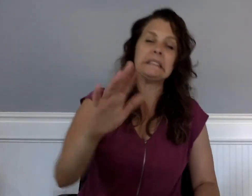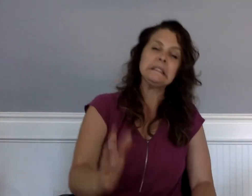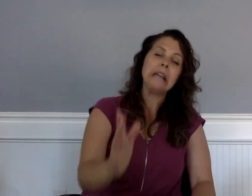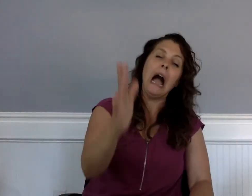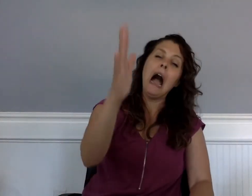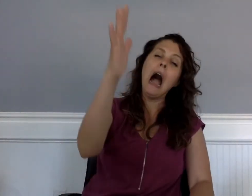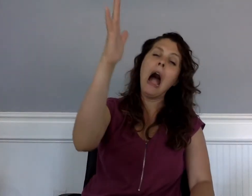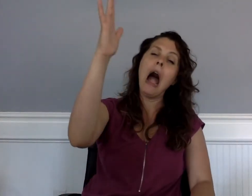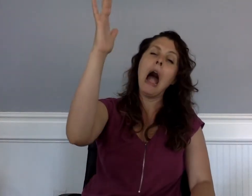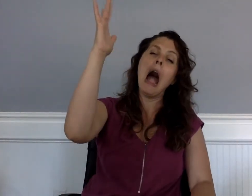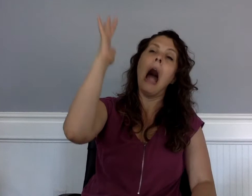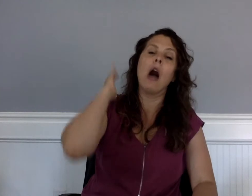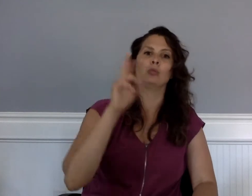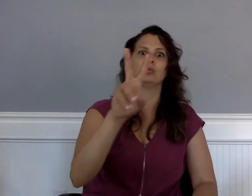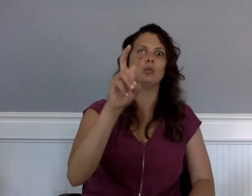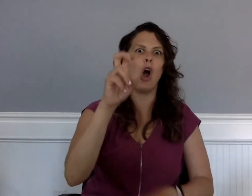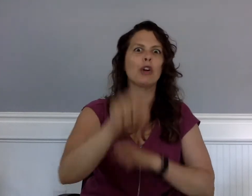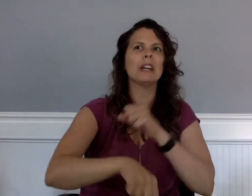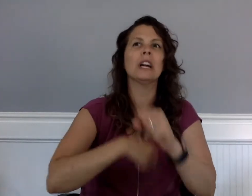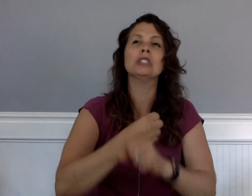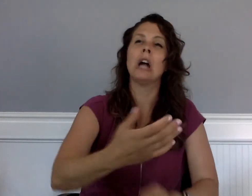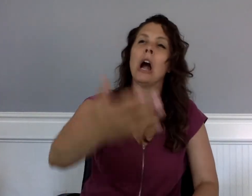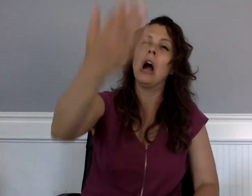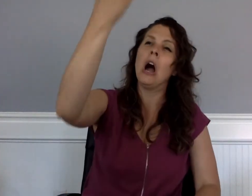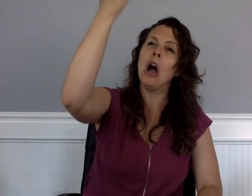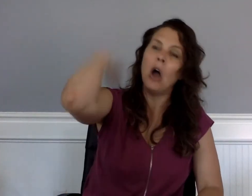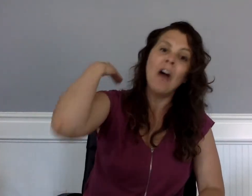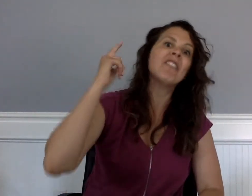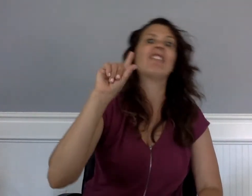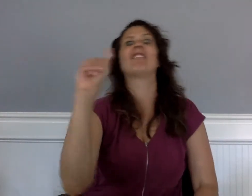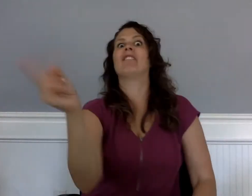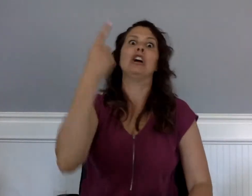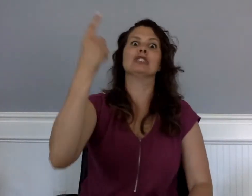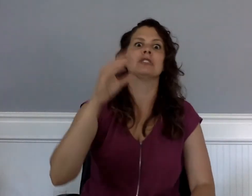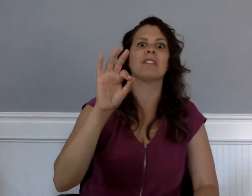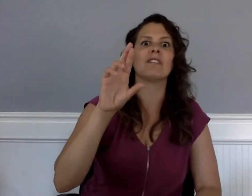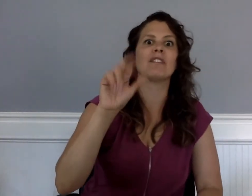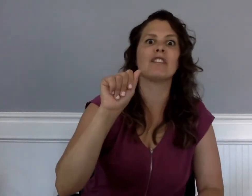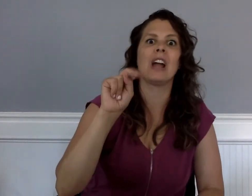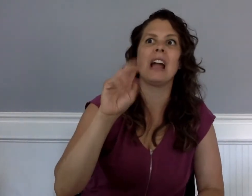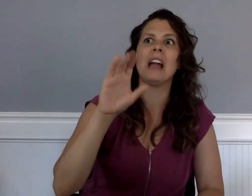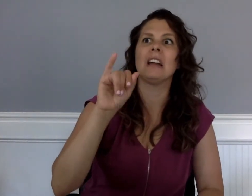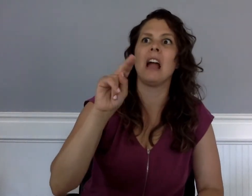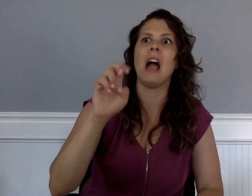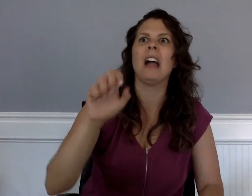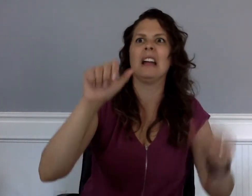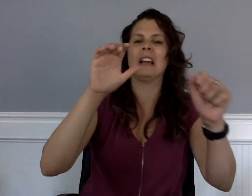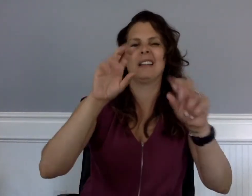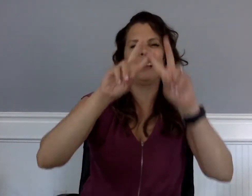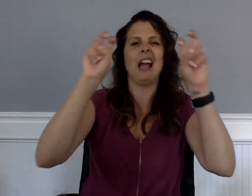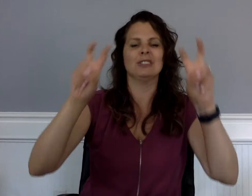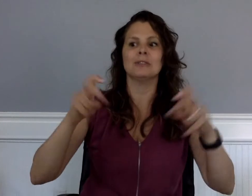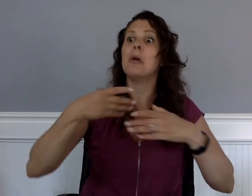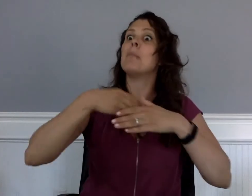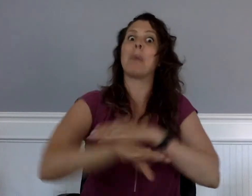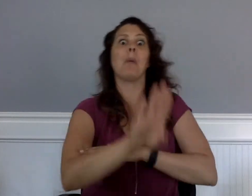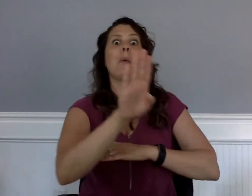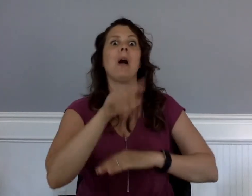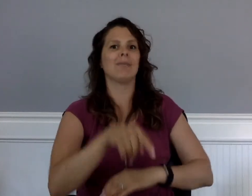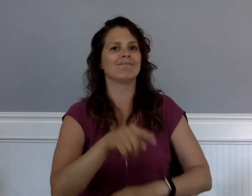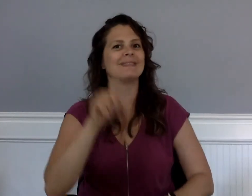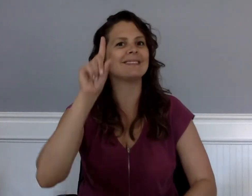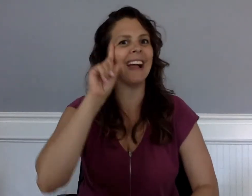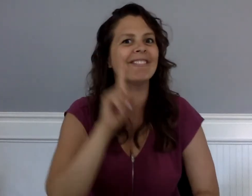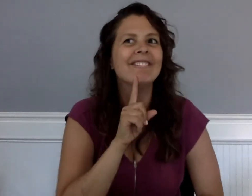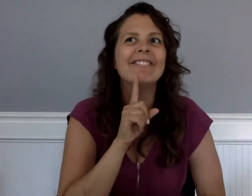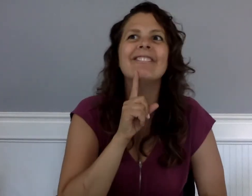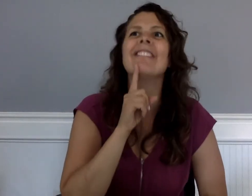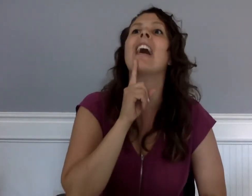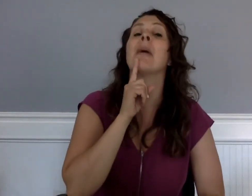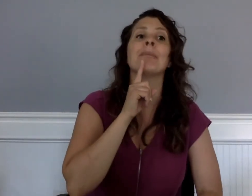Over two hundred years ago, the first Francine Castle was born deaf.